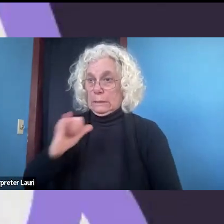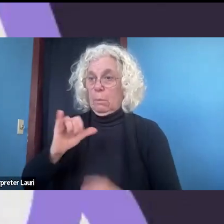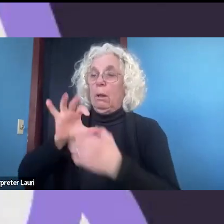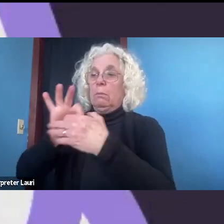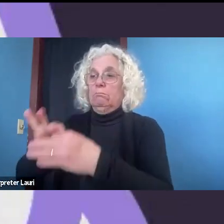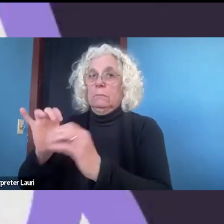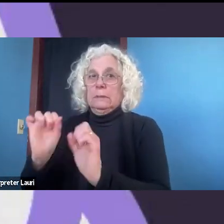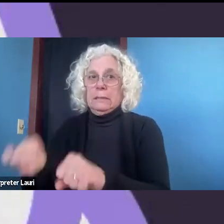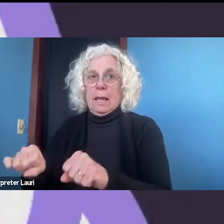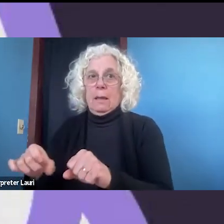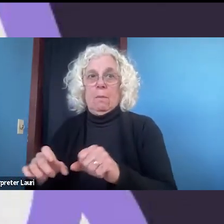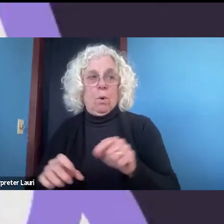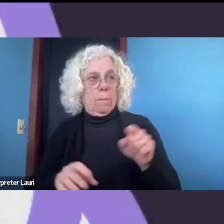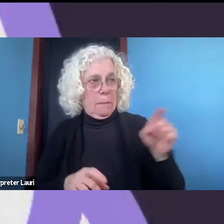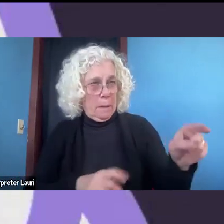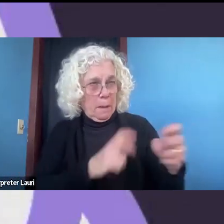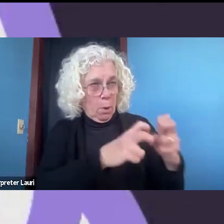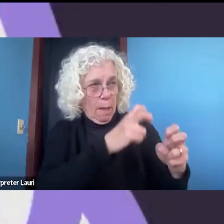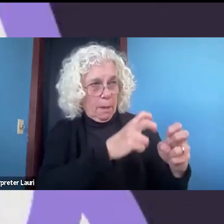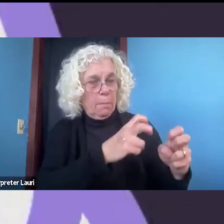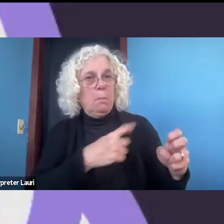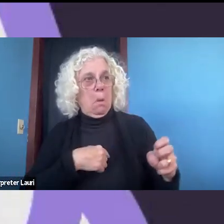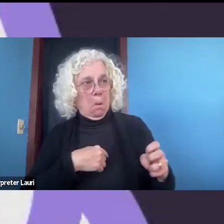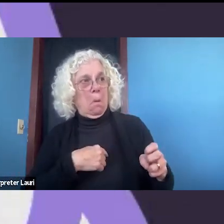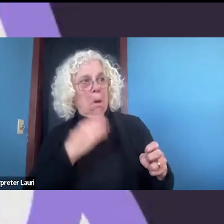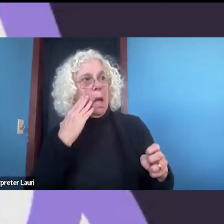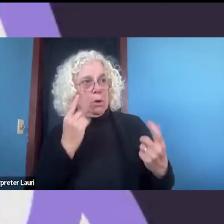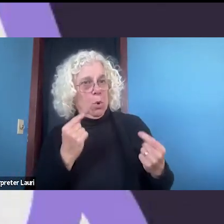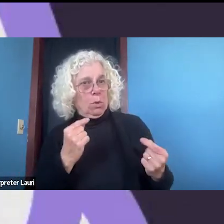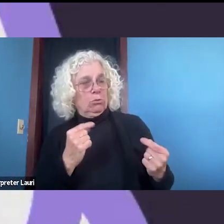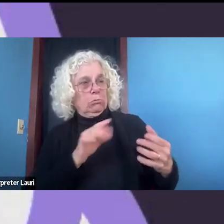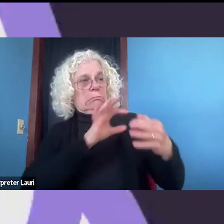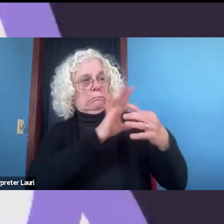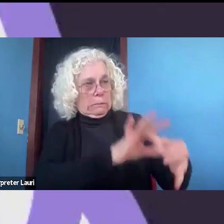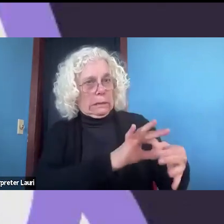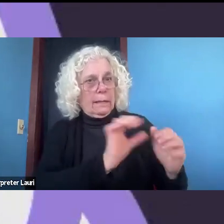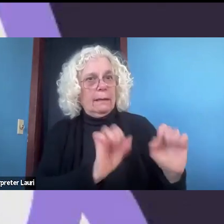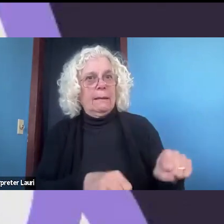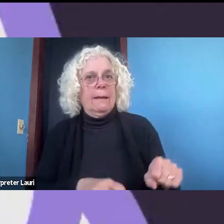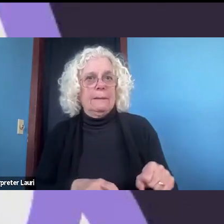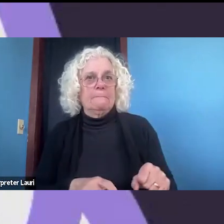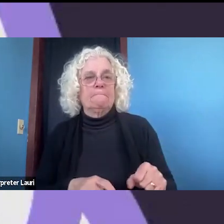or have a problem that they need a solution for and want to seek out peers. To figure that out together.